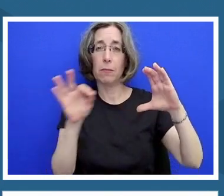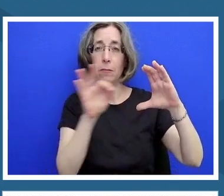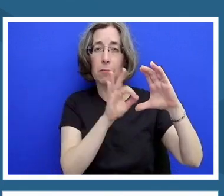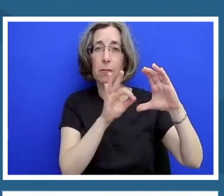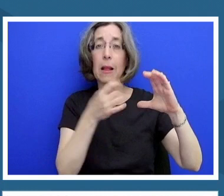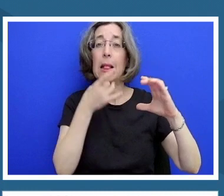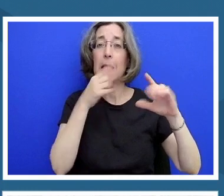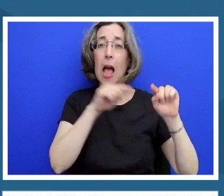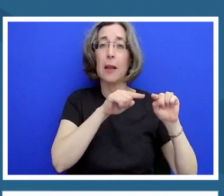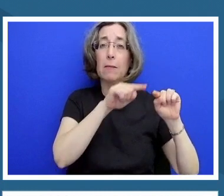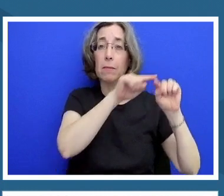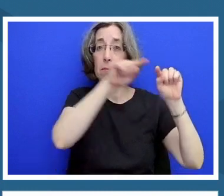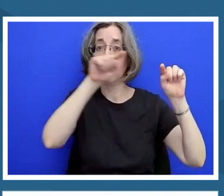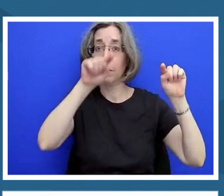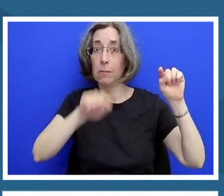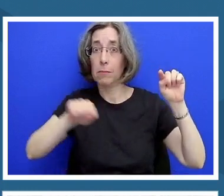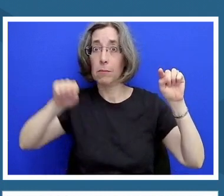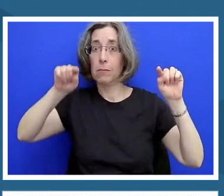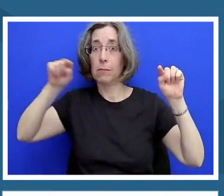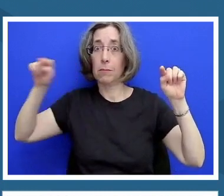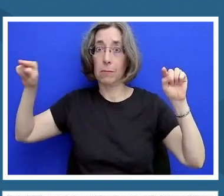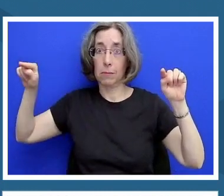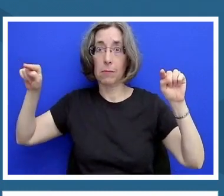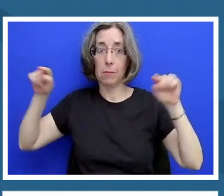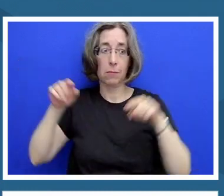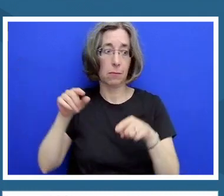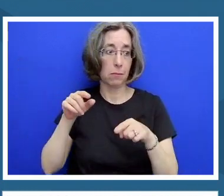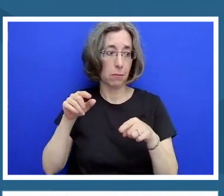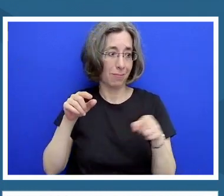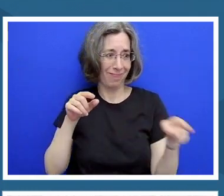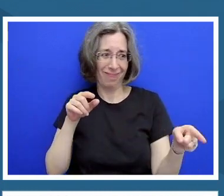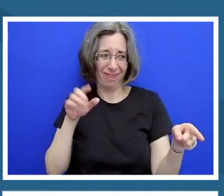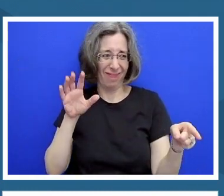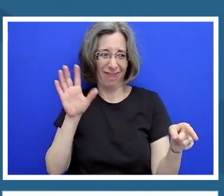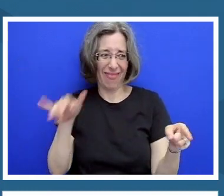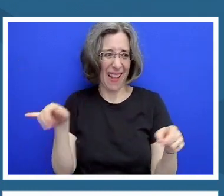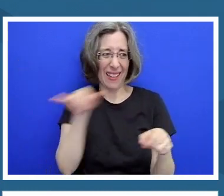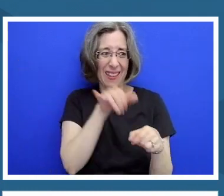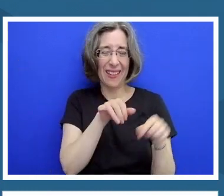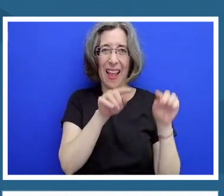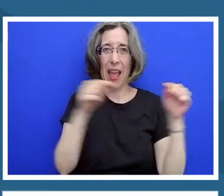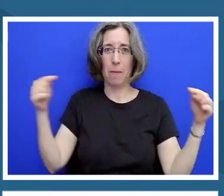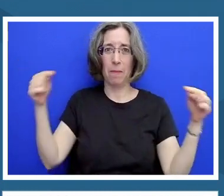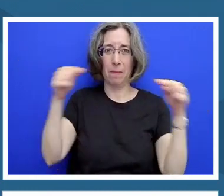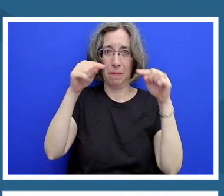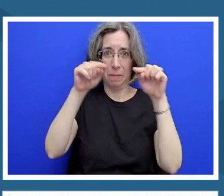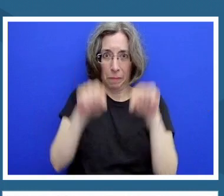from james webb telescope and it looked just like this model it kind of is